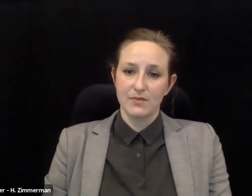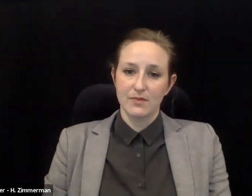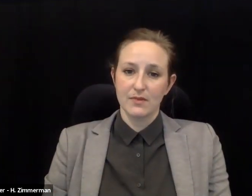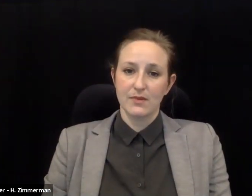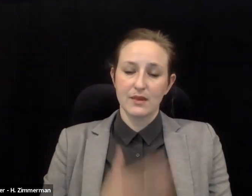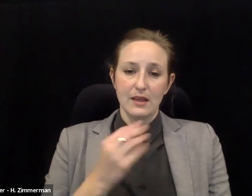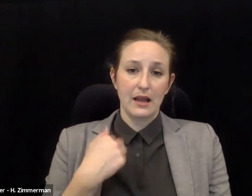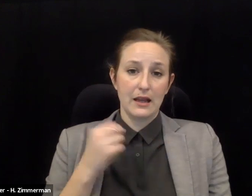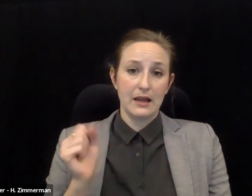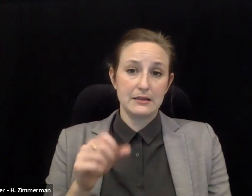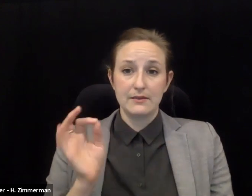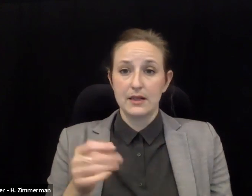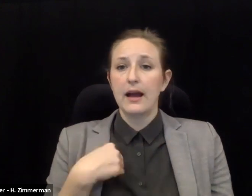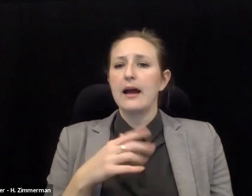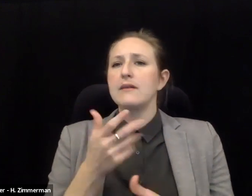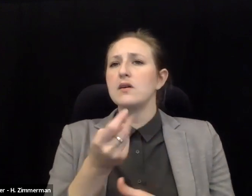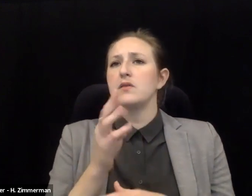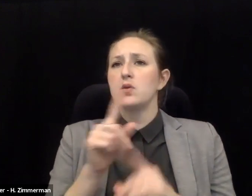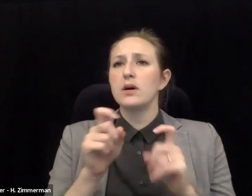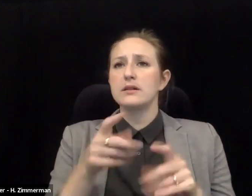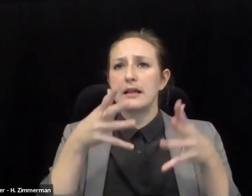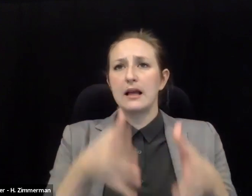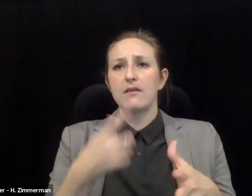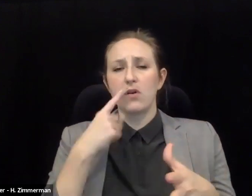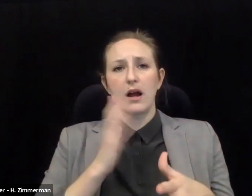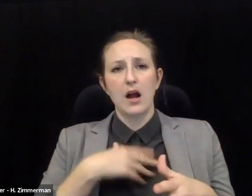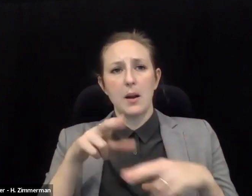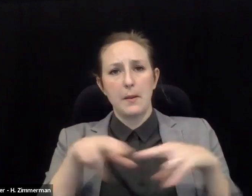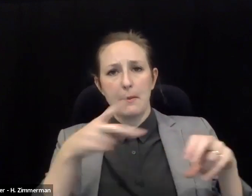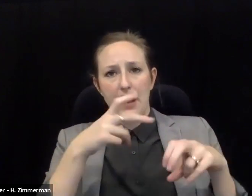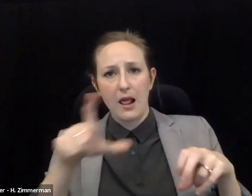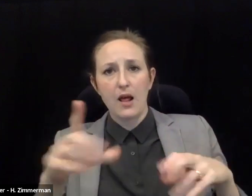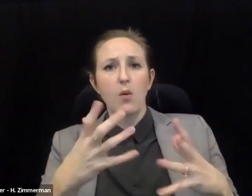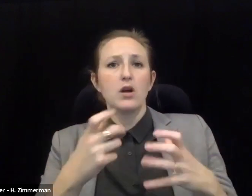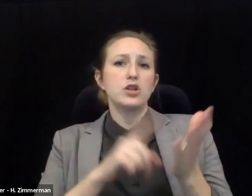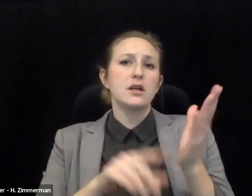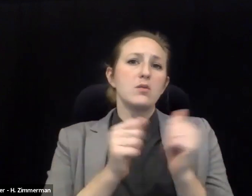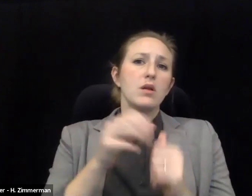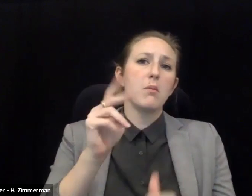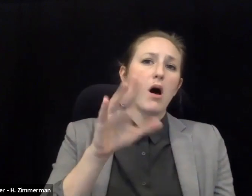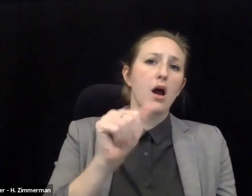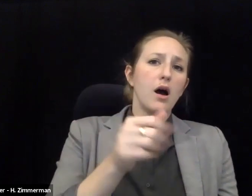have a couple questions left for our panelists, but I wanted to check in with Monica, if you have seen